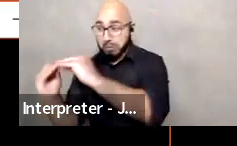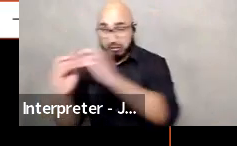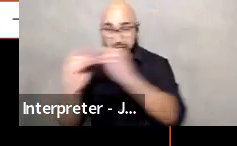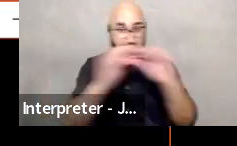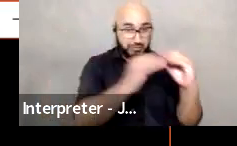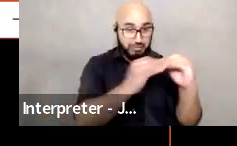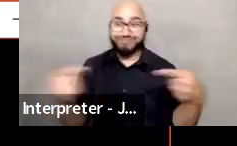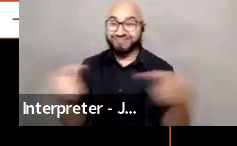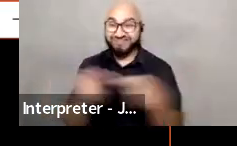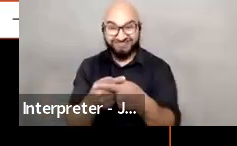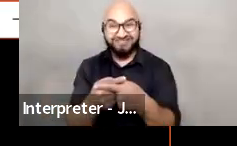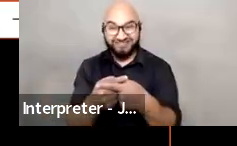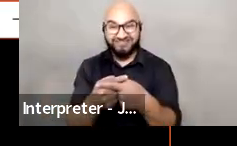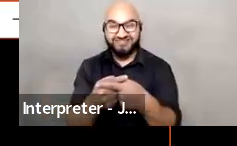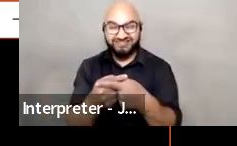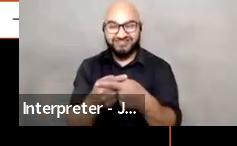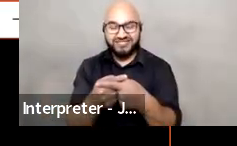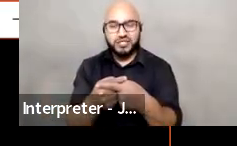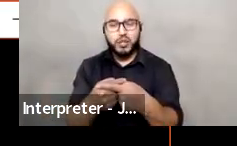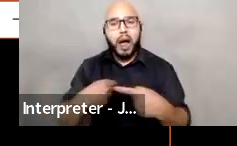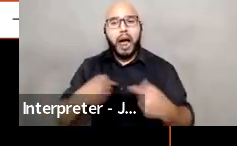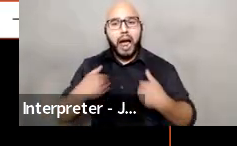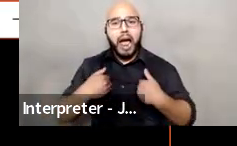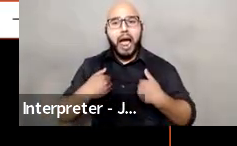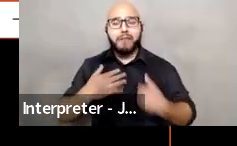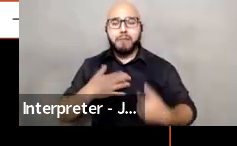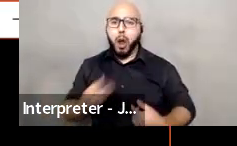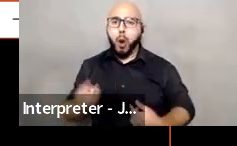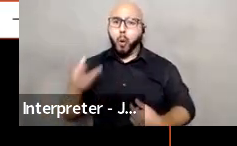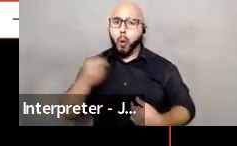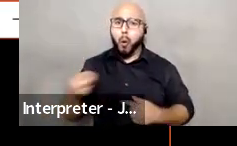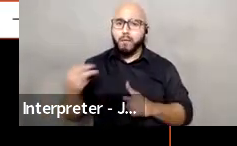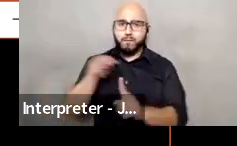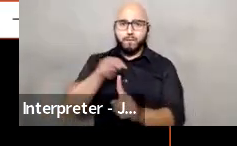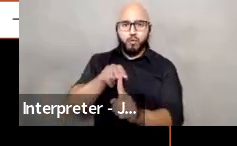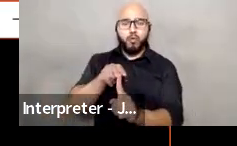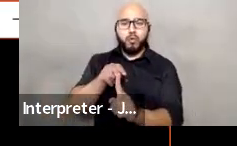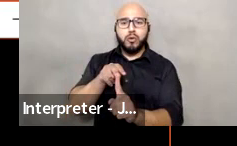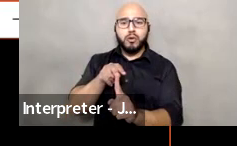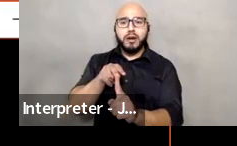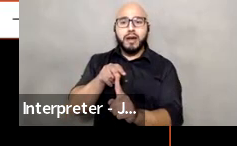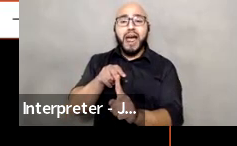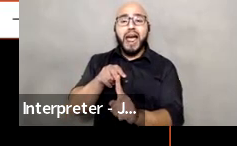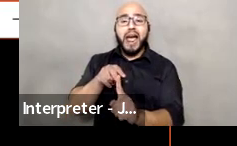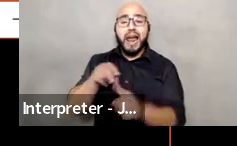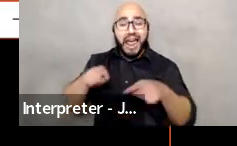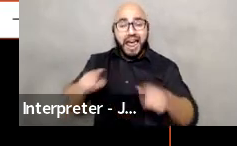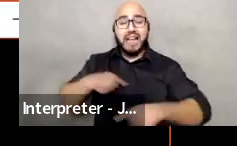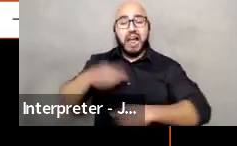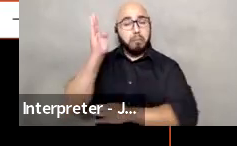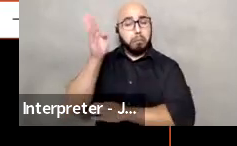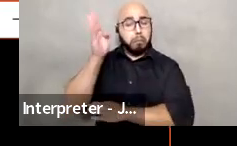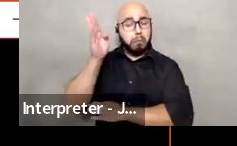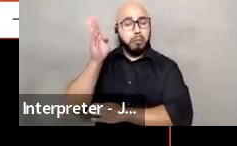Now I have my own views on all of this stuff, and they'll probably become. Clear as I go over this stuff today.